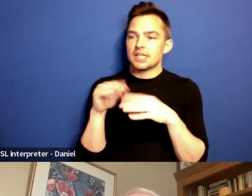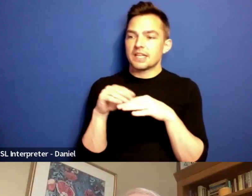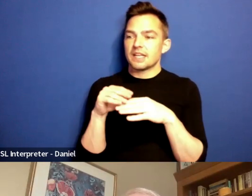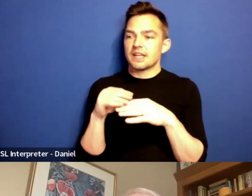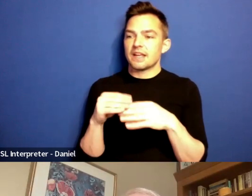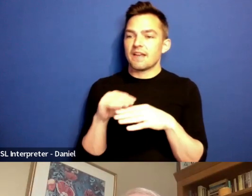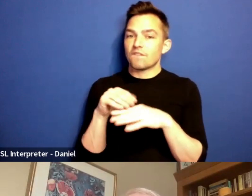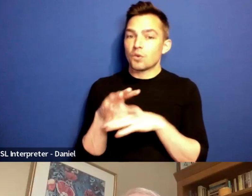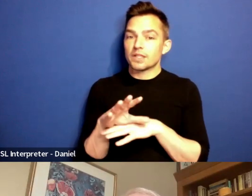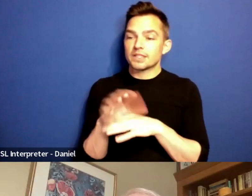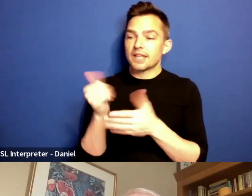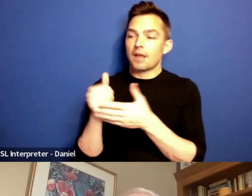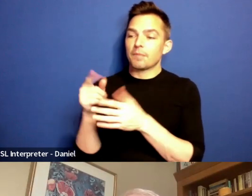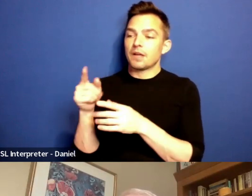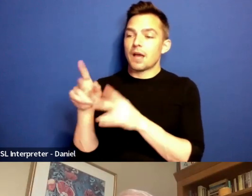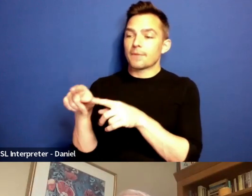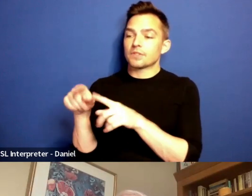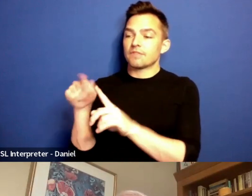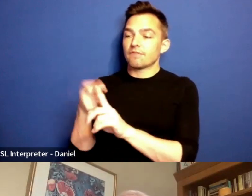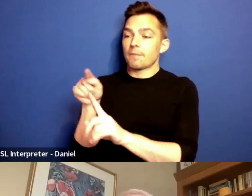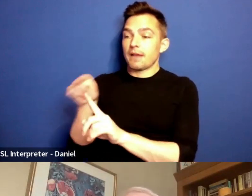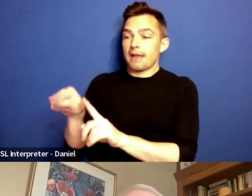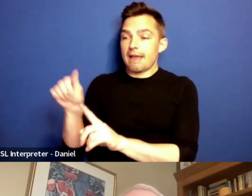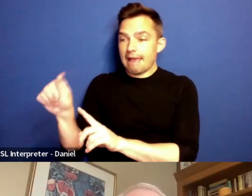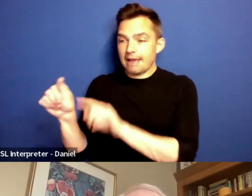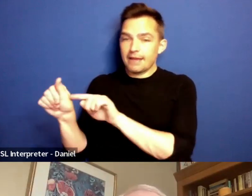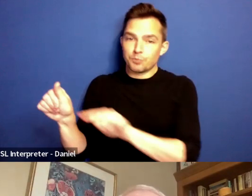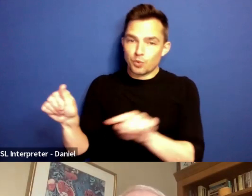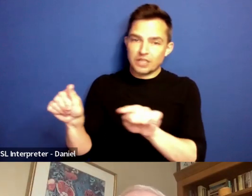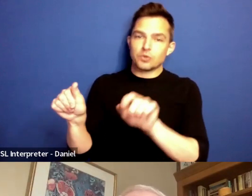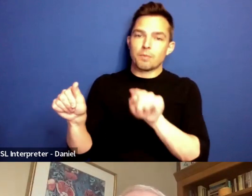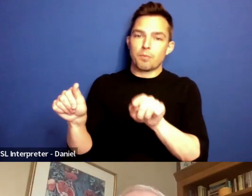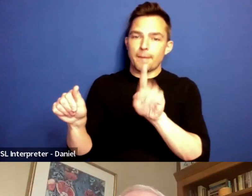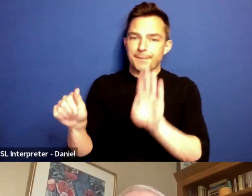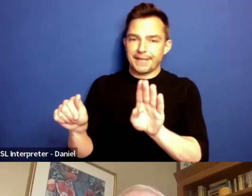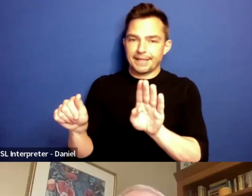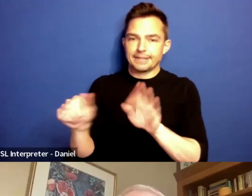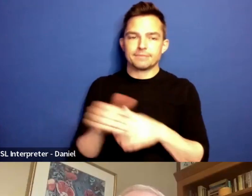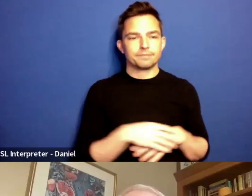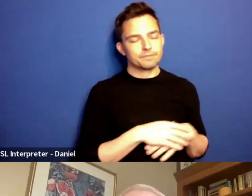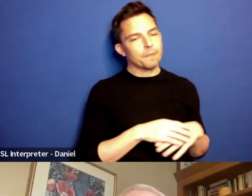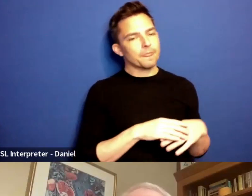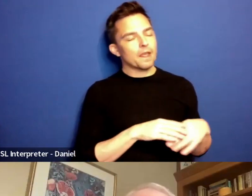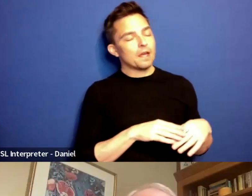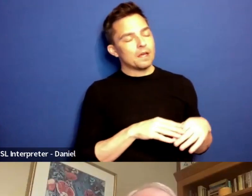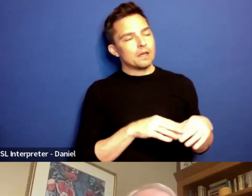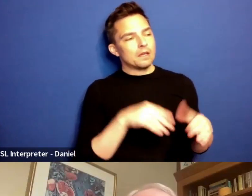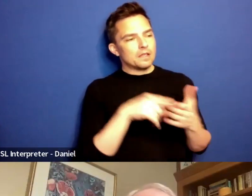John Corrigan: I mean, it it is a it needs to be a constant